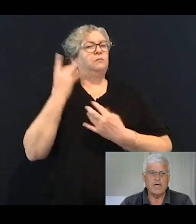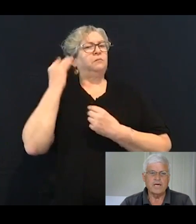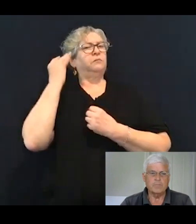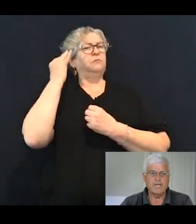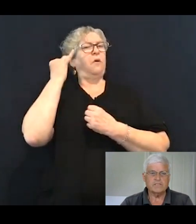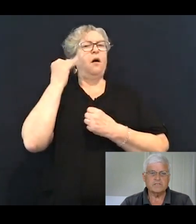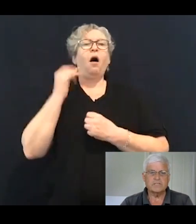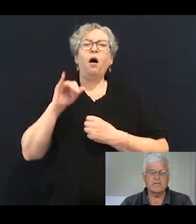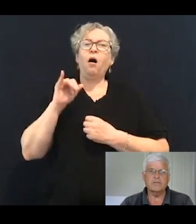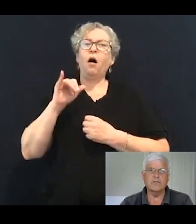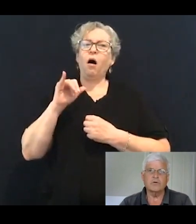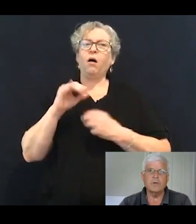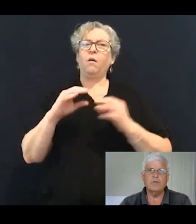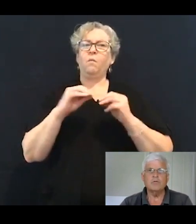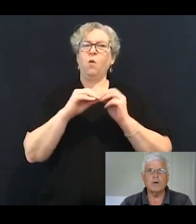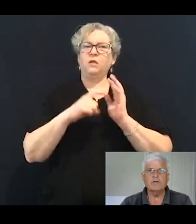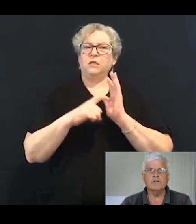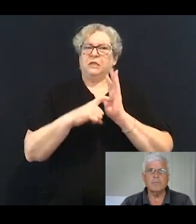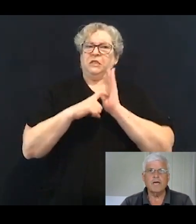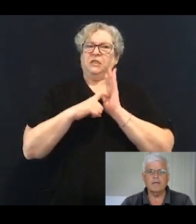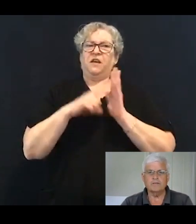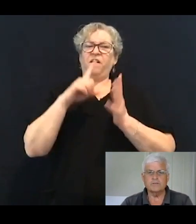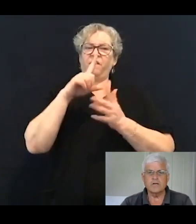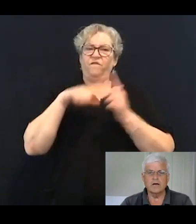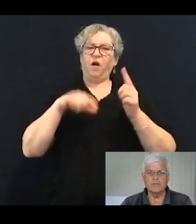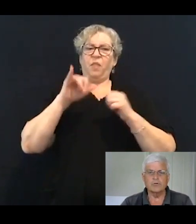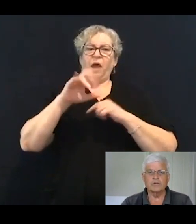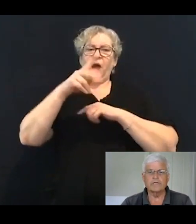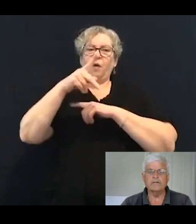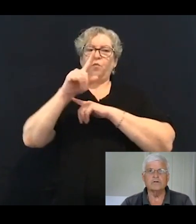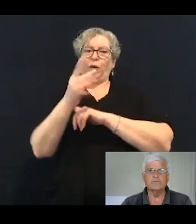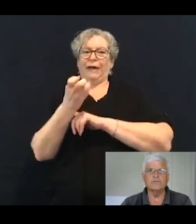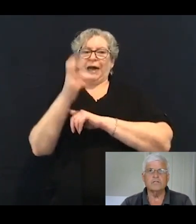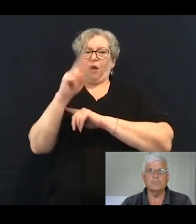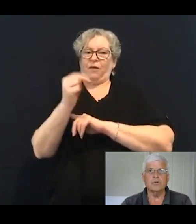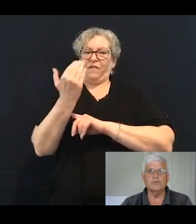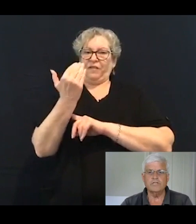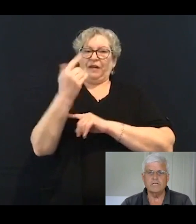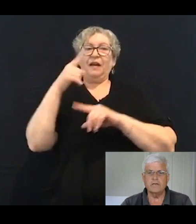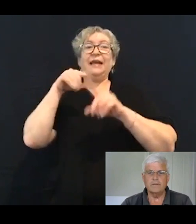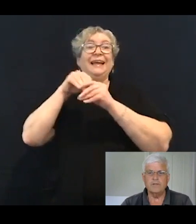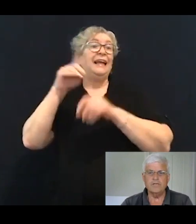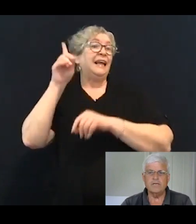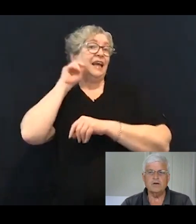be greater demands on the protocadherin-15 protein in the ear than in the eye.